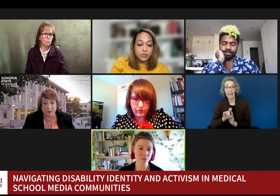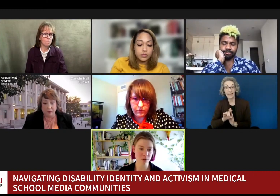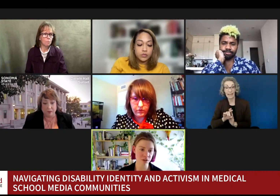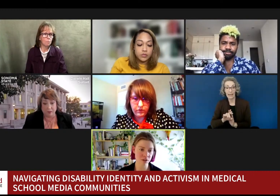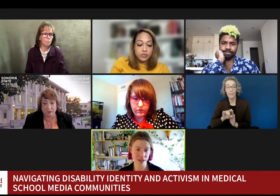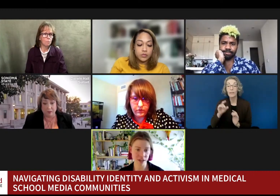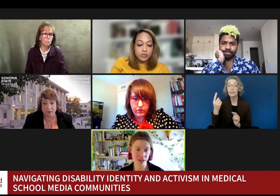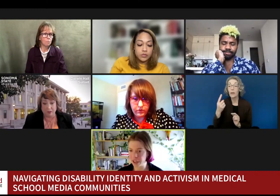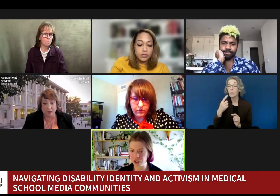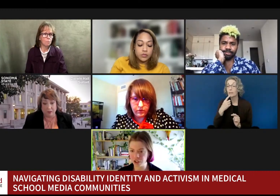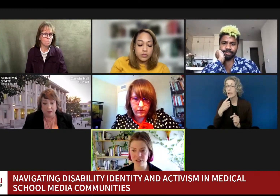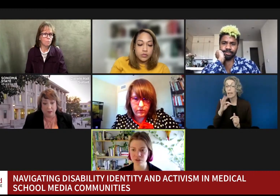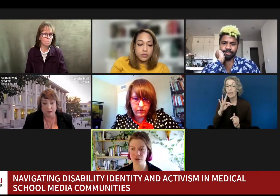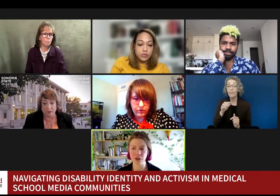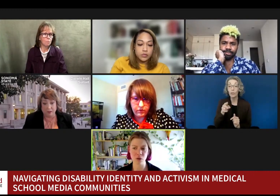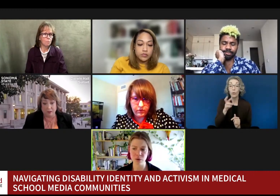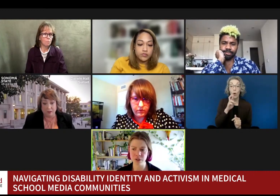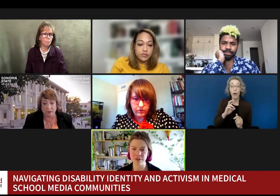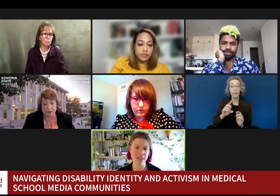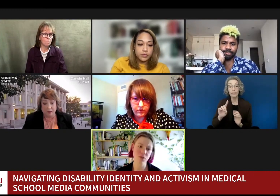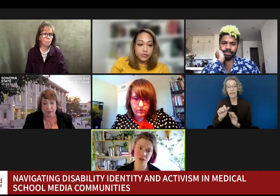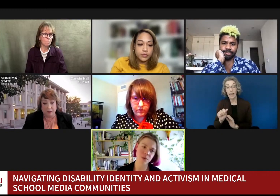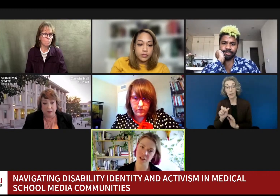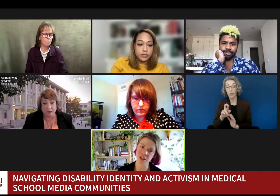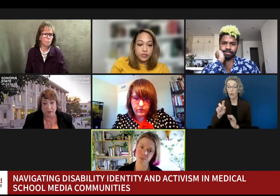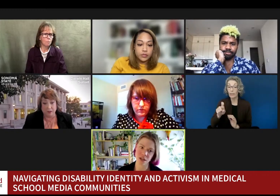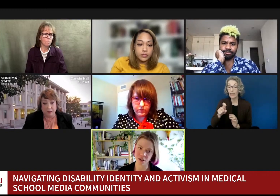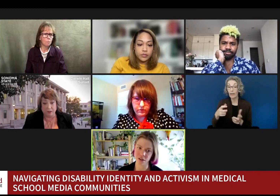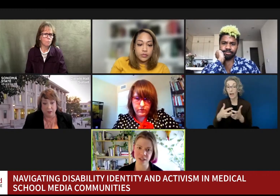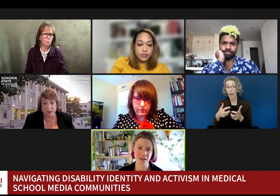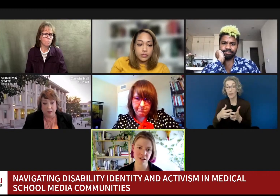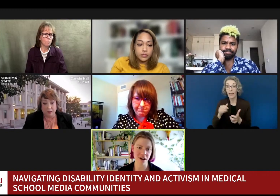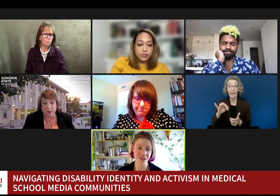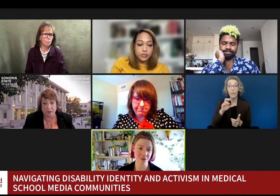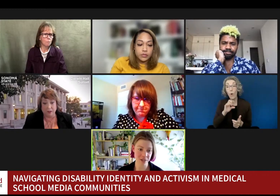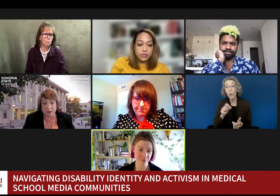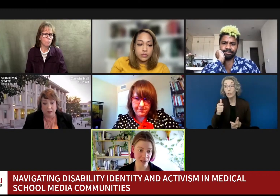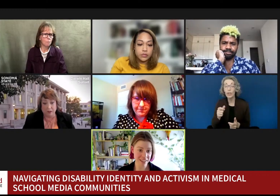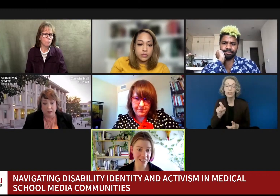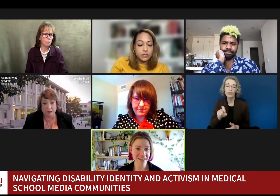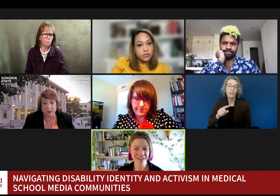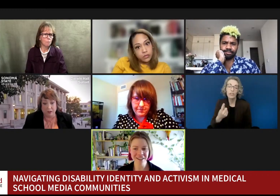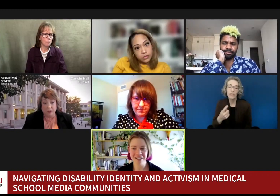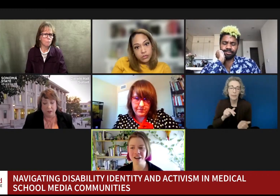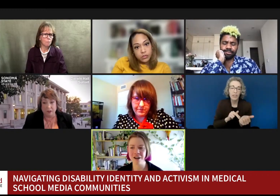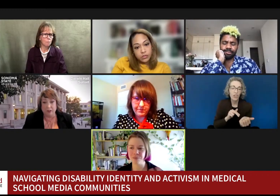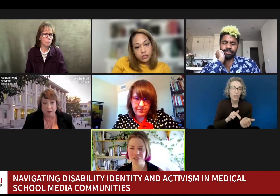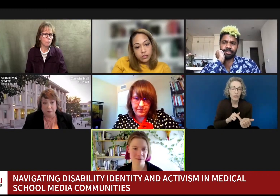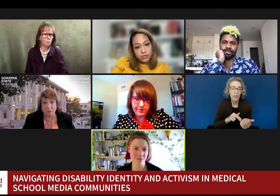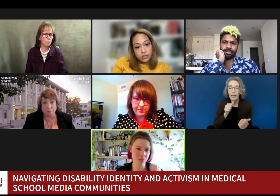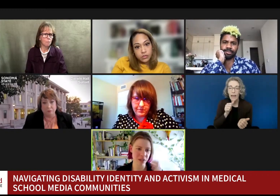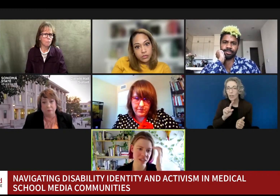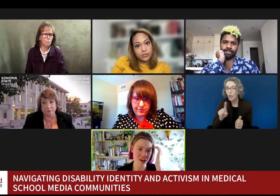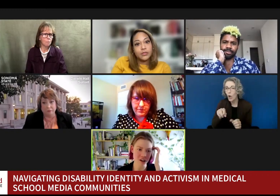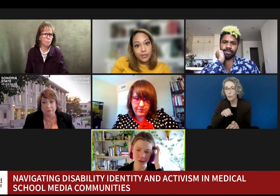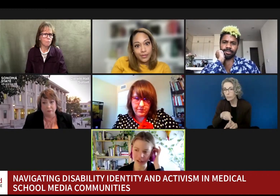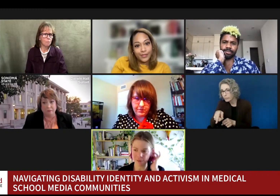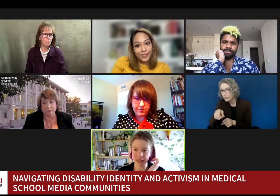need accommodations or you're older, then you should really just be a nurse, and not go into medicine to be a DO or an MD.